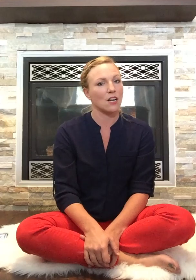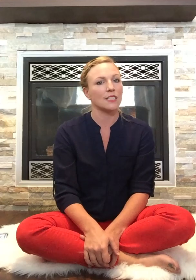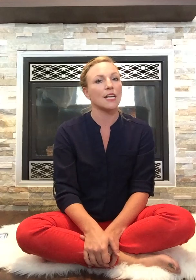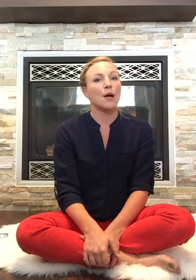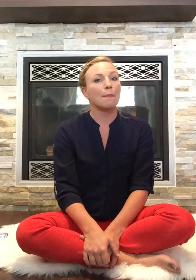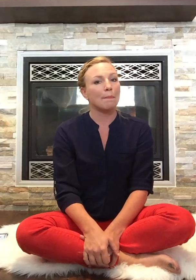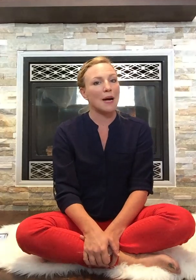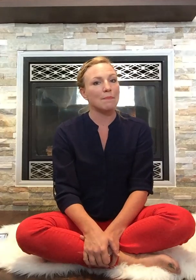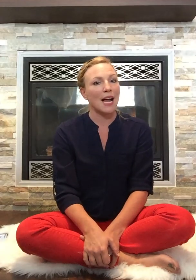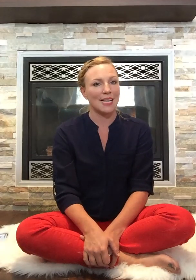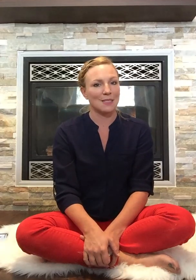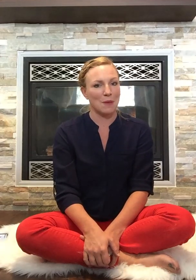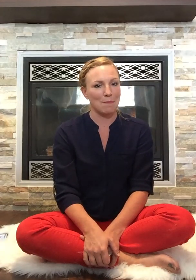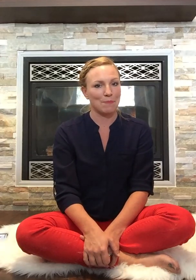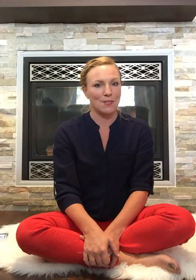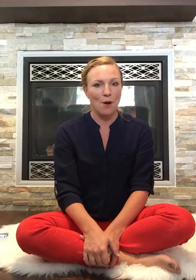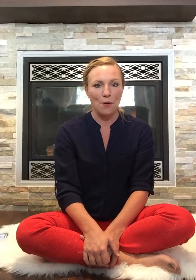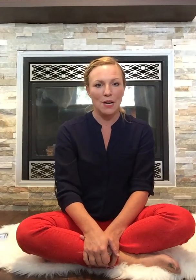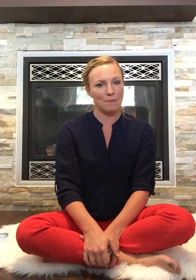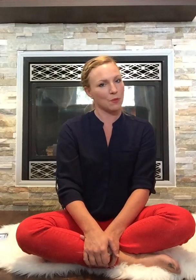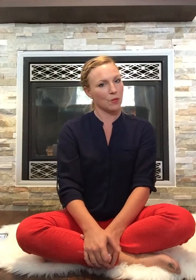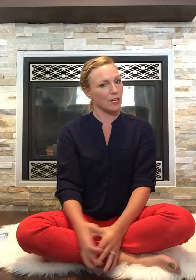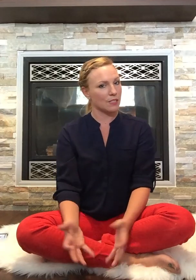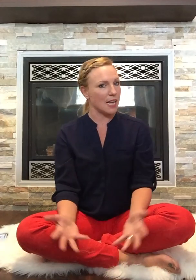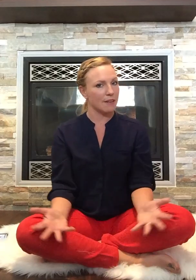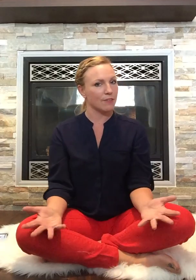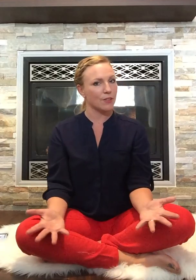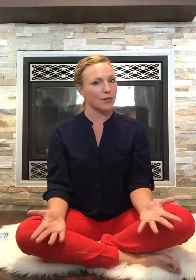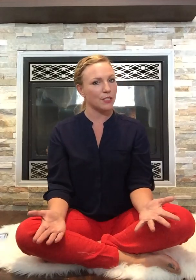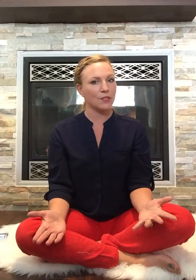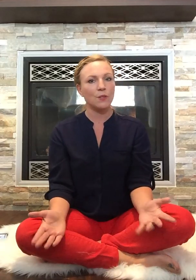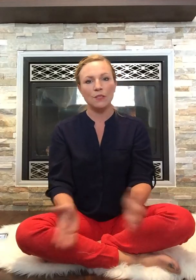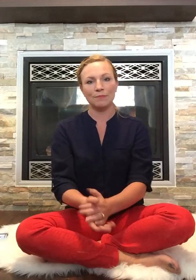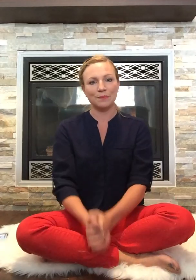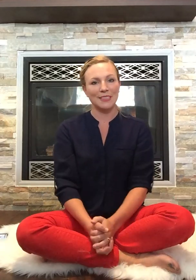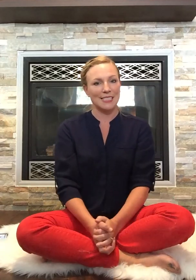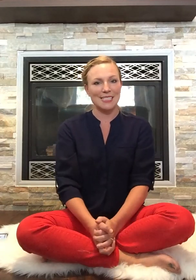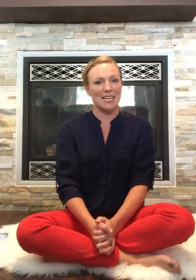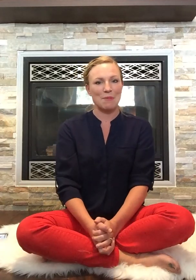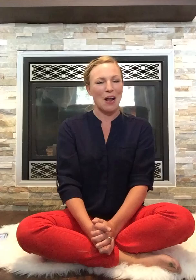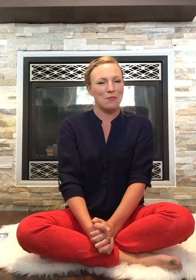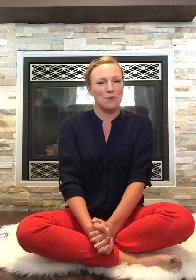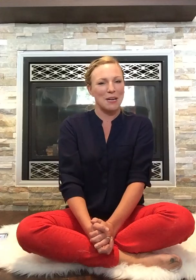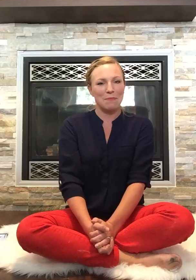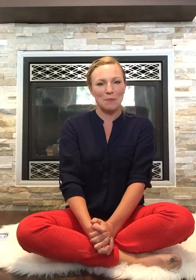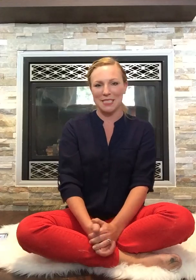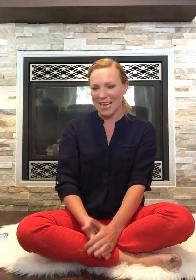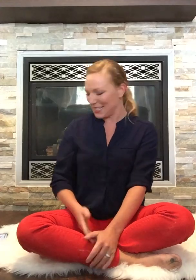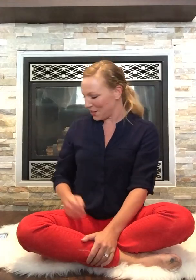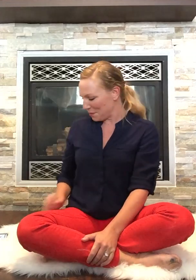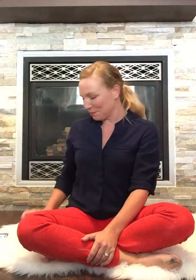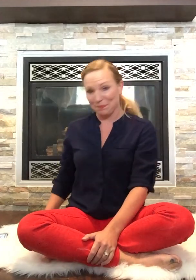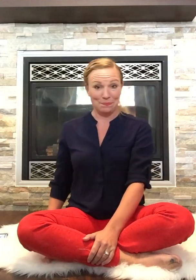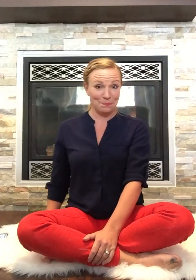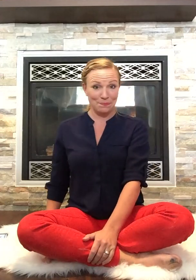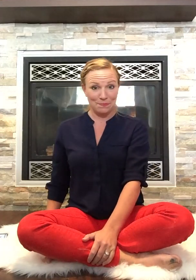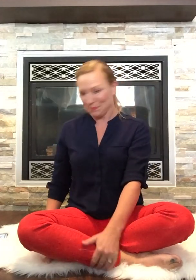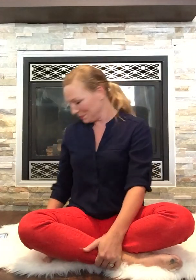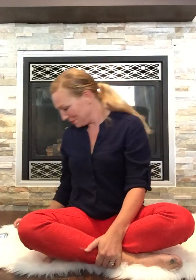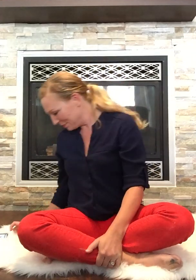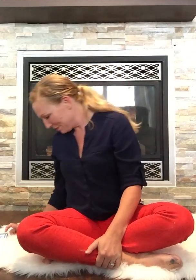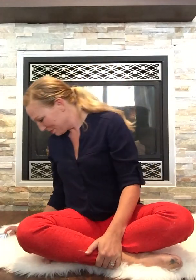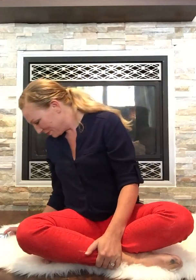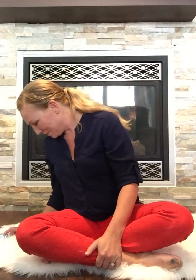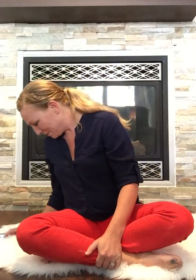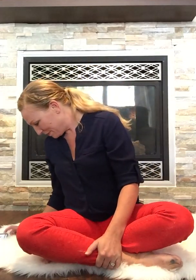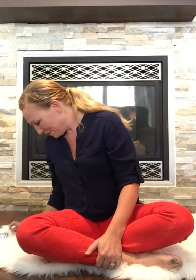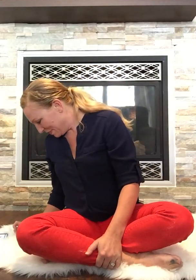called "Mom Has A Mom," so without any further ado, let's sing about how great moms and dads are.